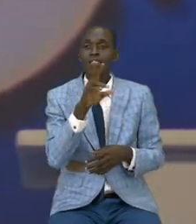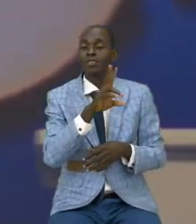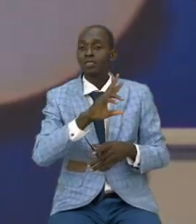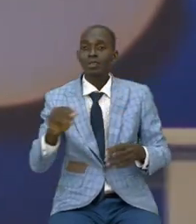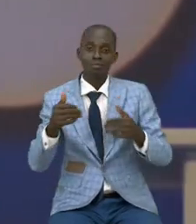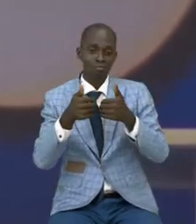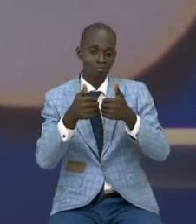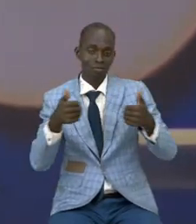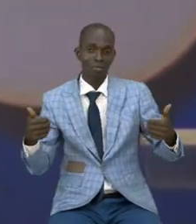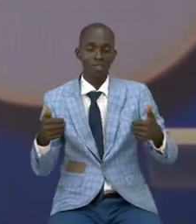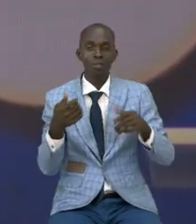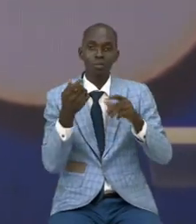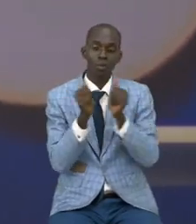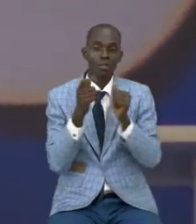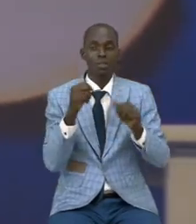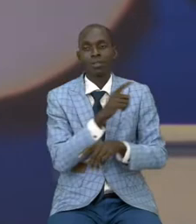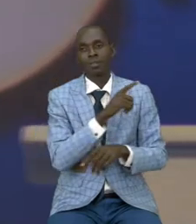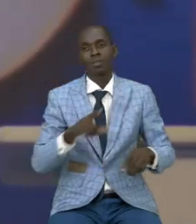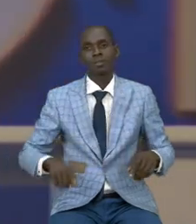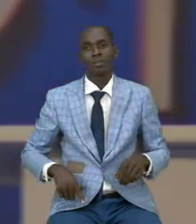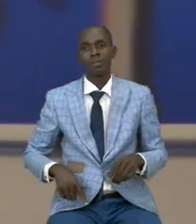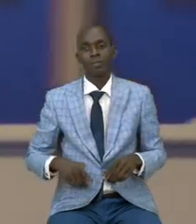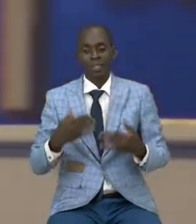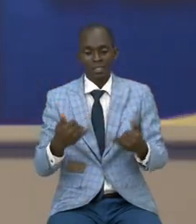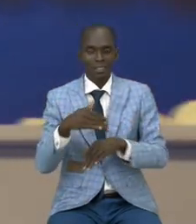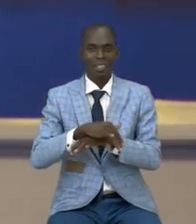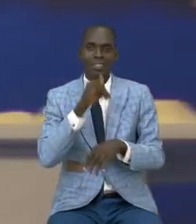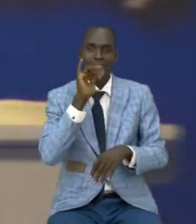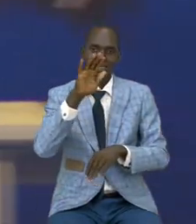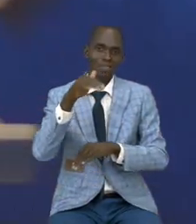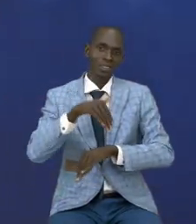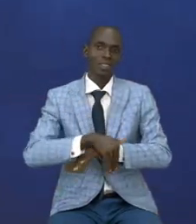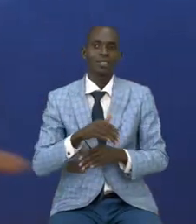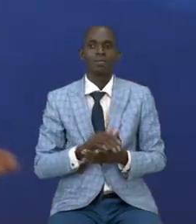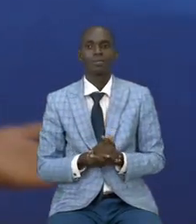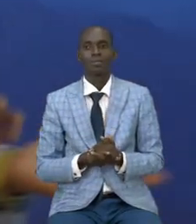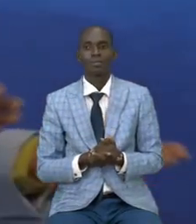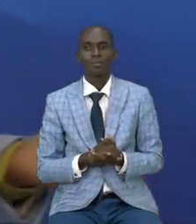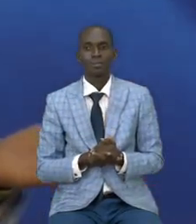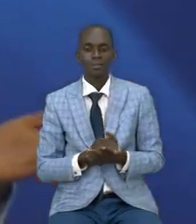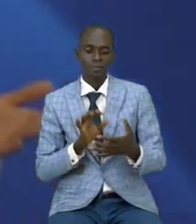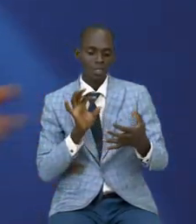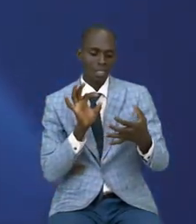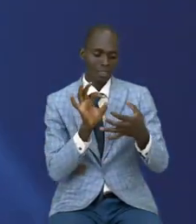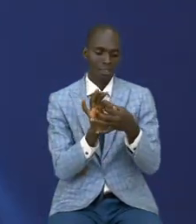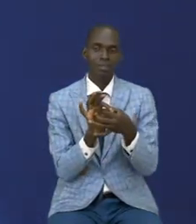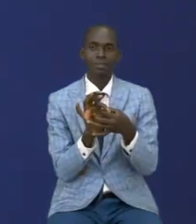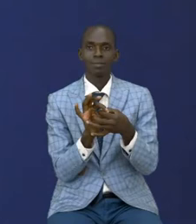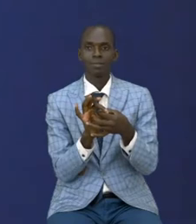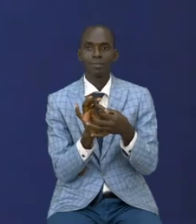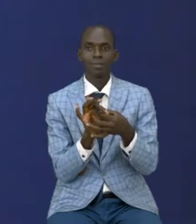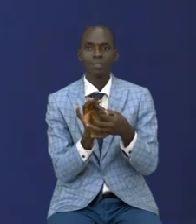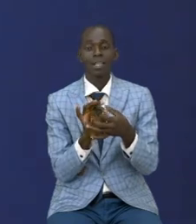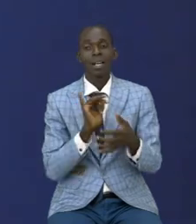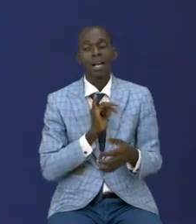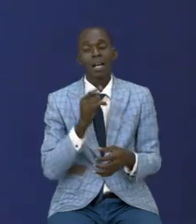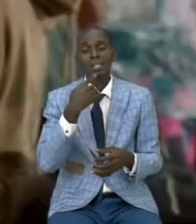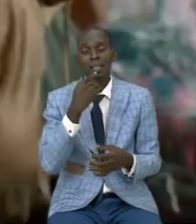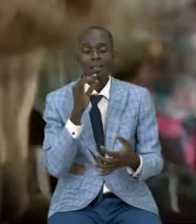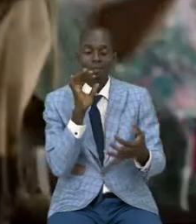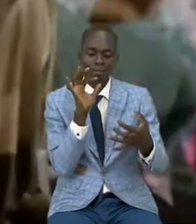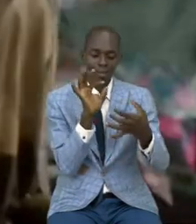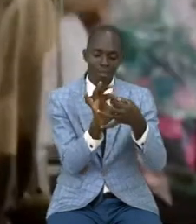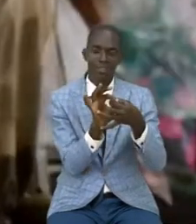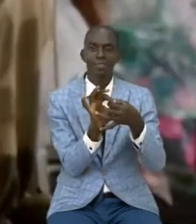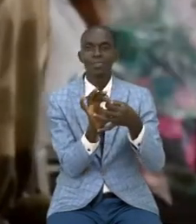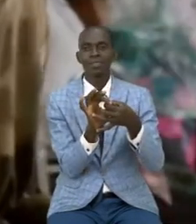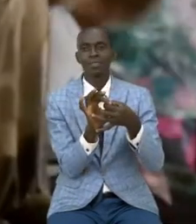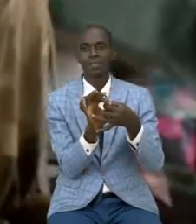with the lord tonight is your night connection i said connection don't listen